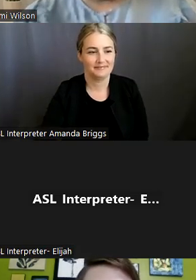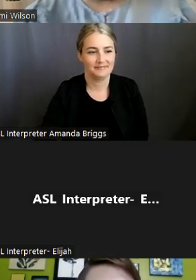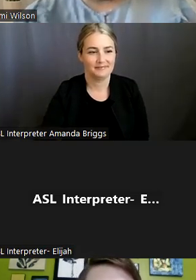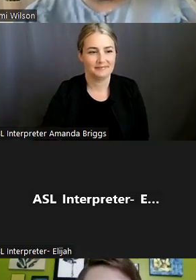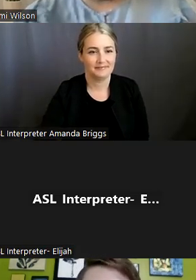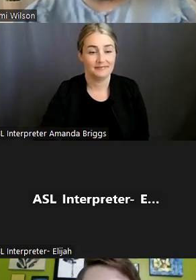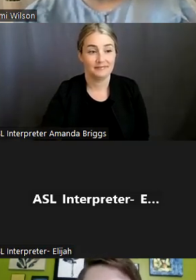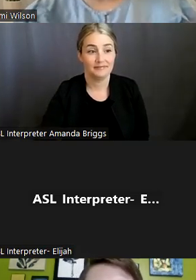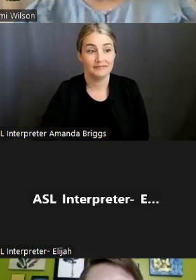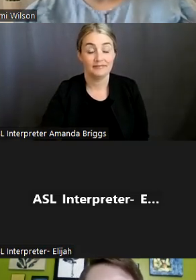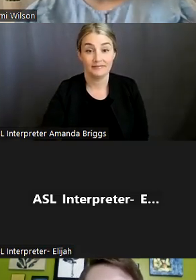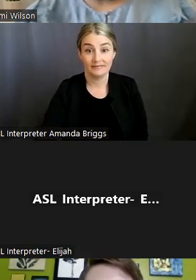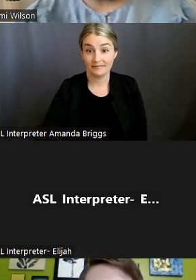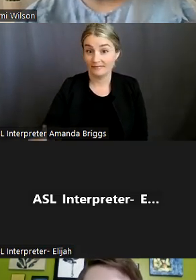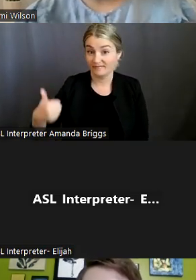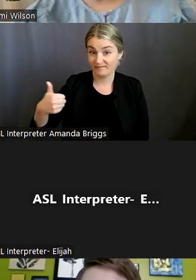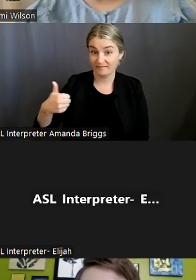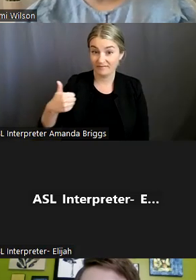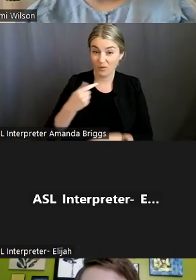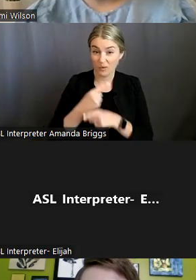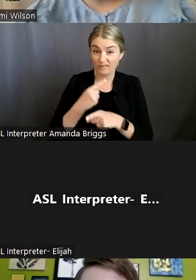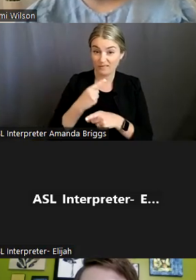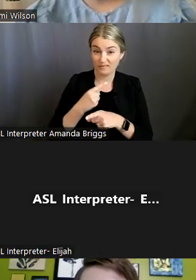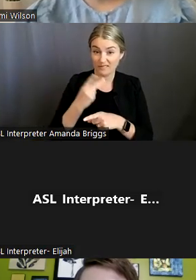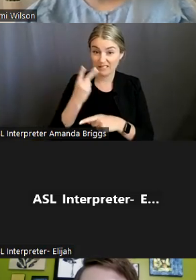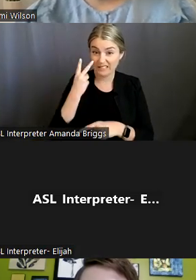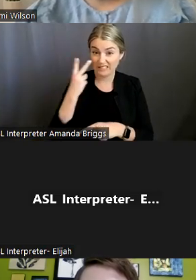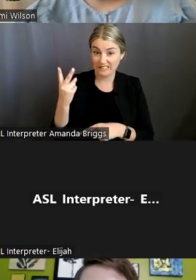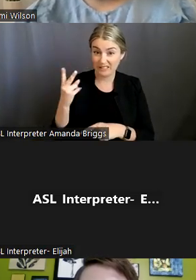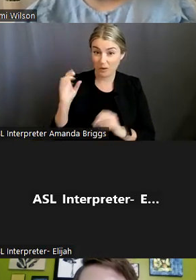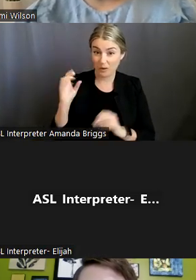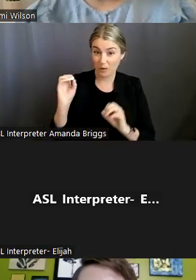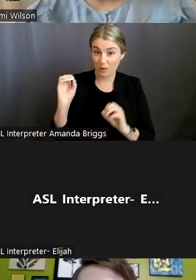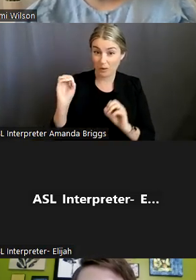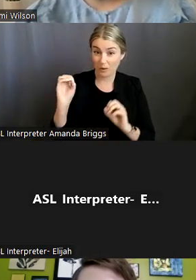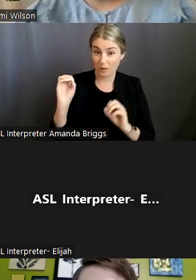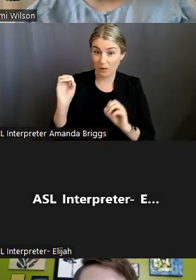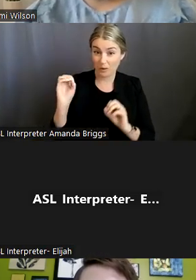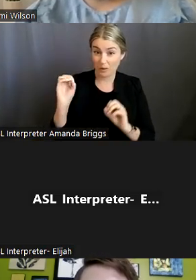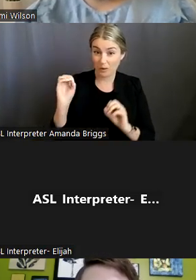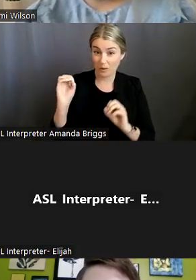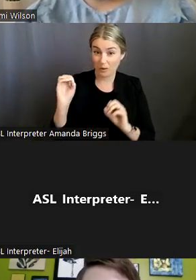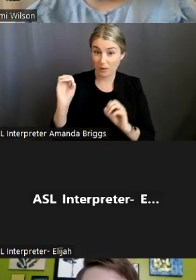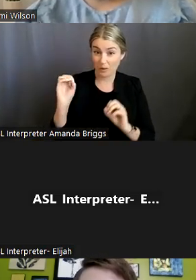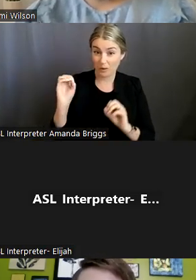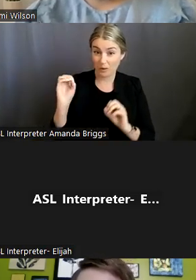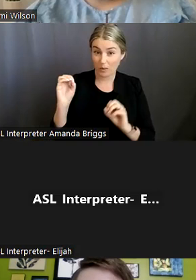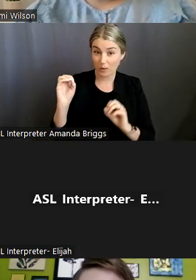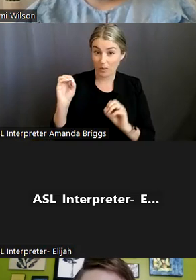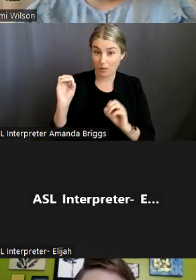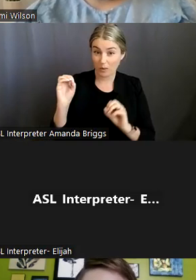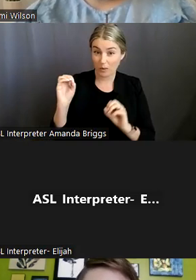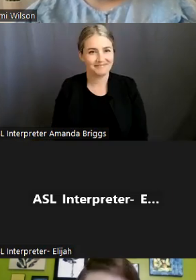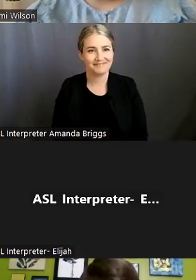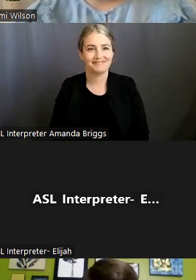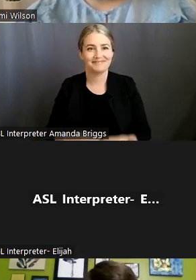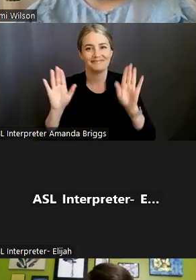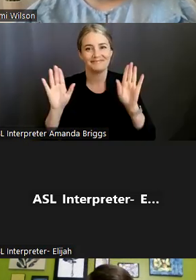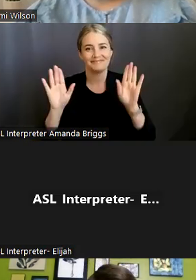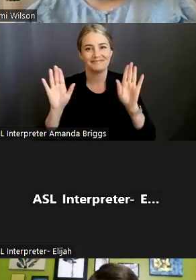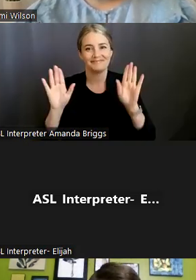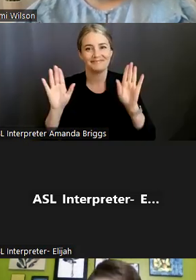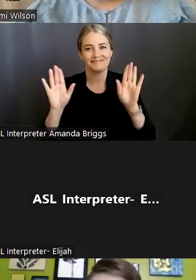is the correct view? Wonderful. Okay, again, one of the